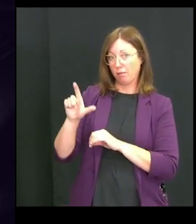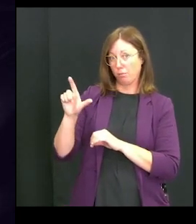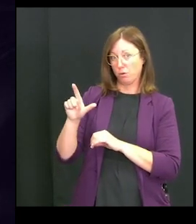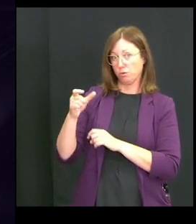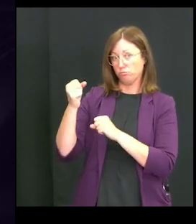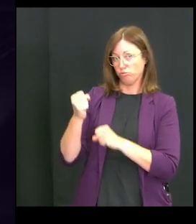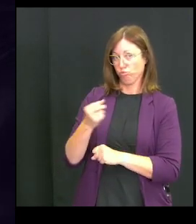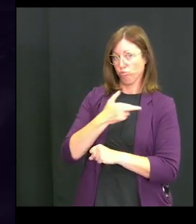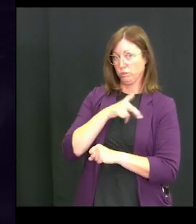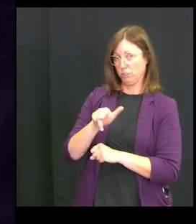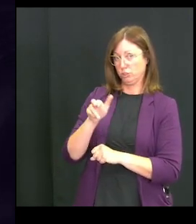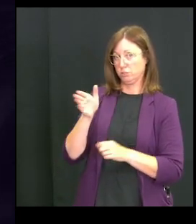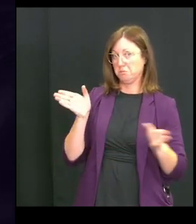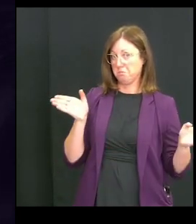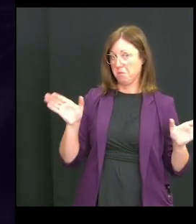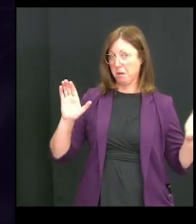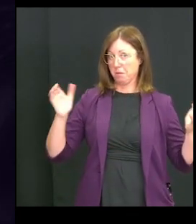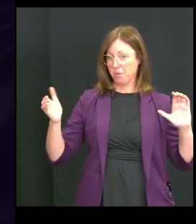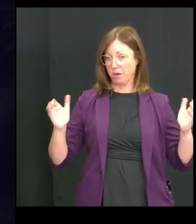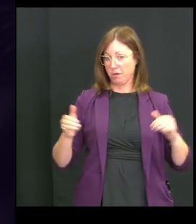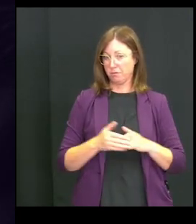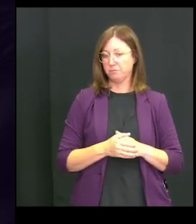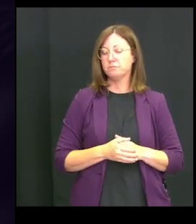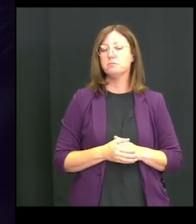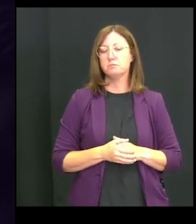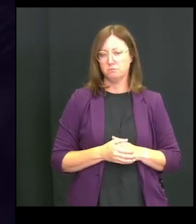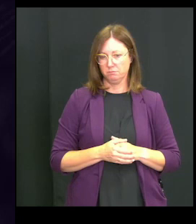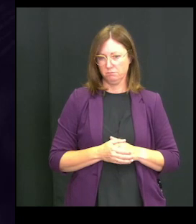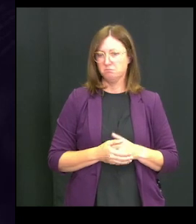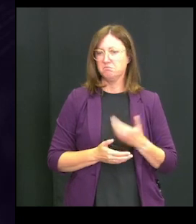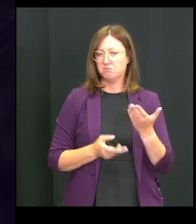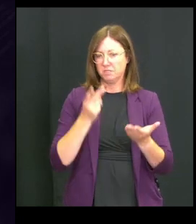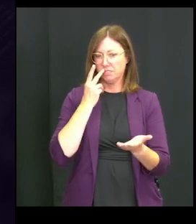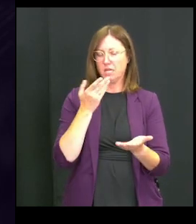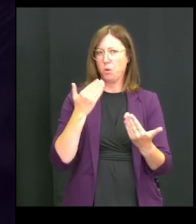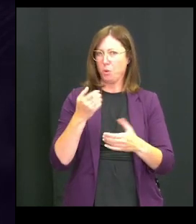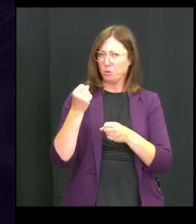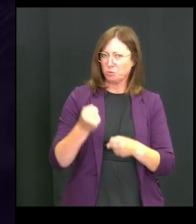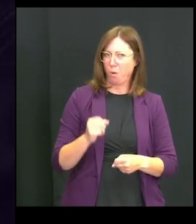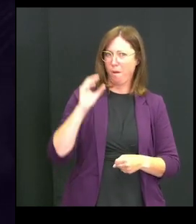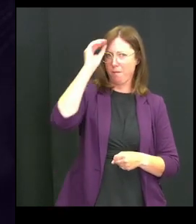And we see considerable evidence of bias across all groups.